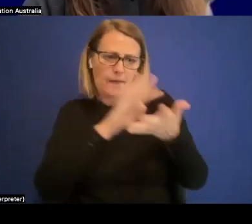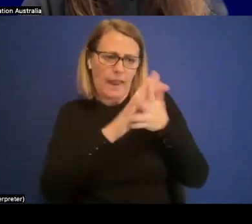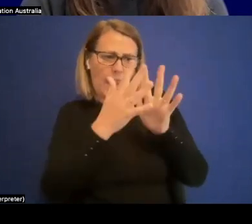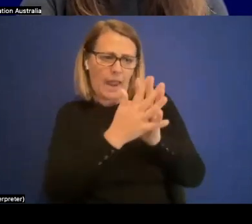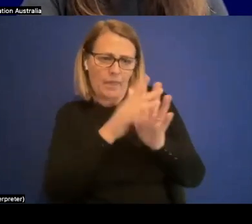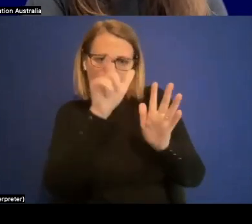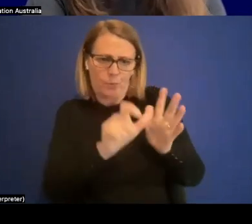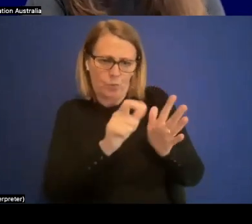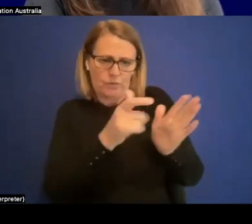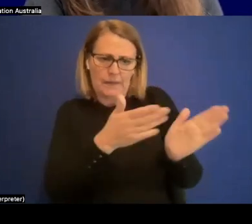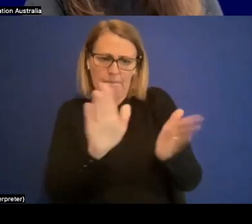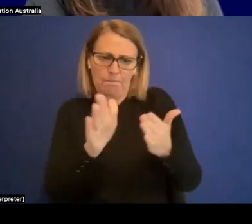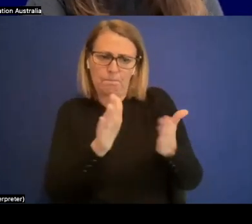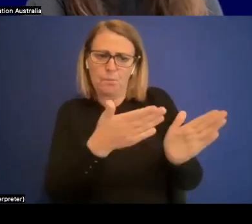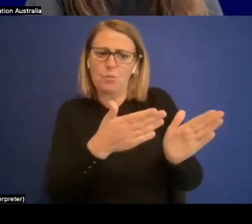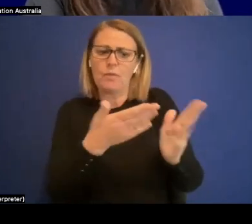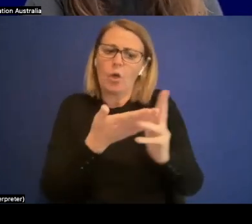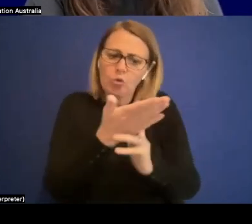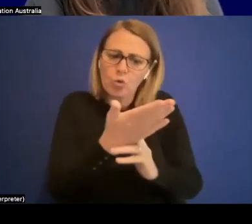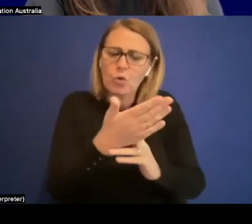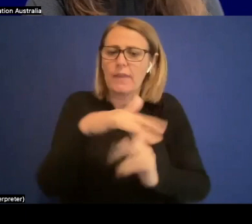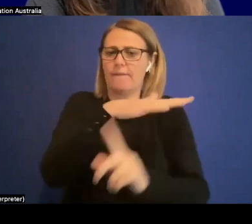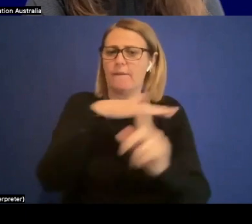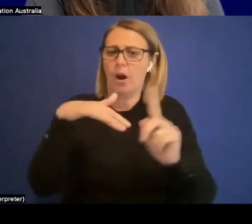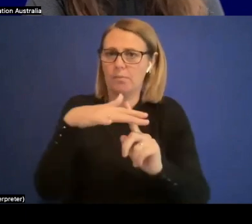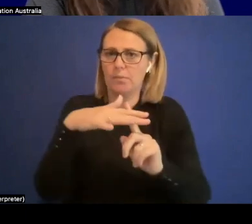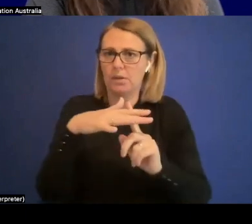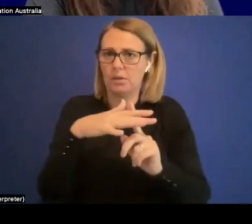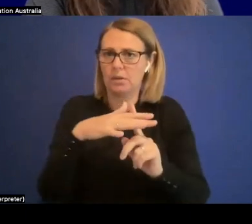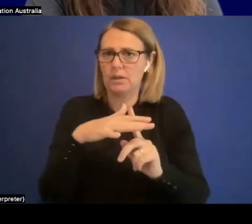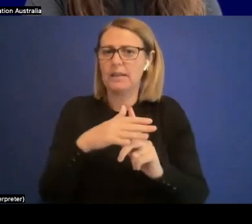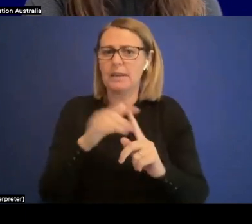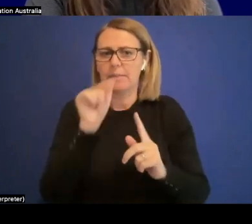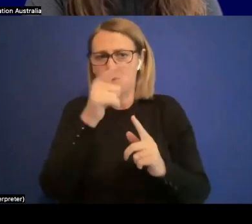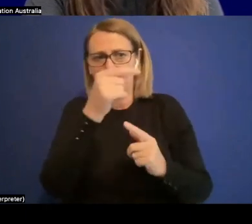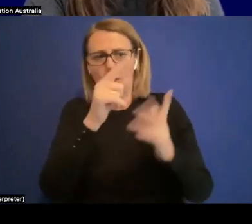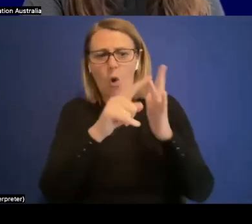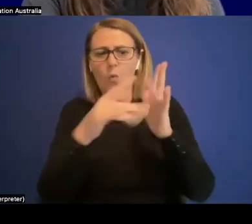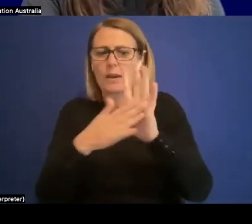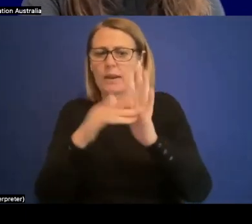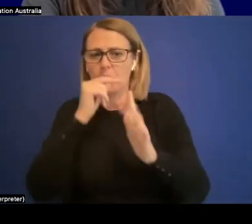through their environment, whether the O and M could provide some more insight there.